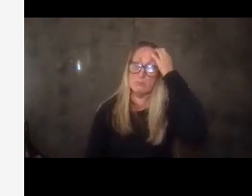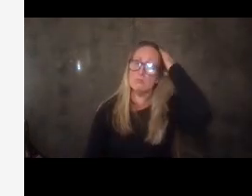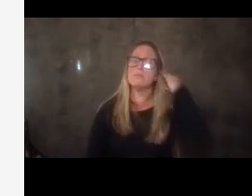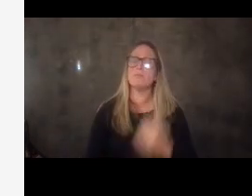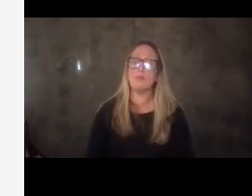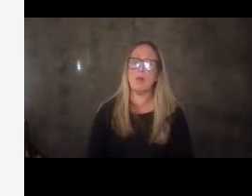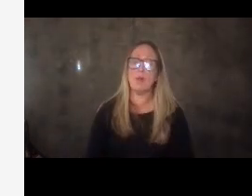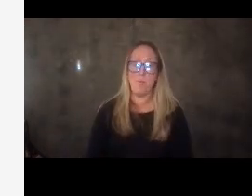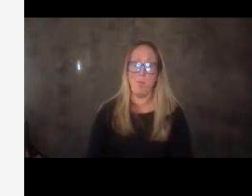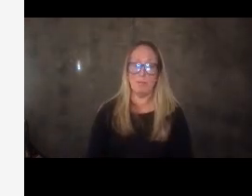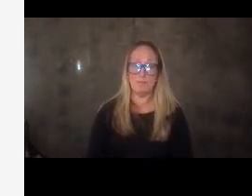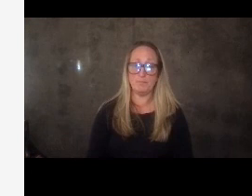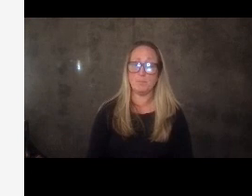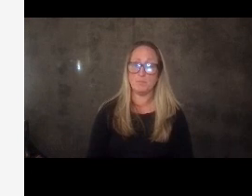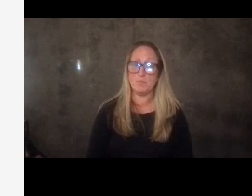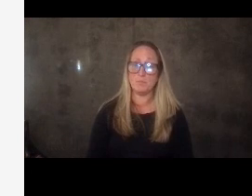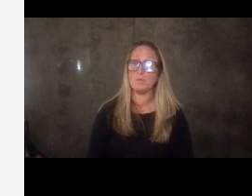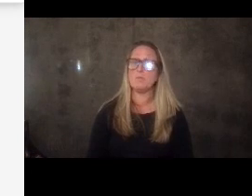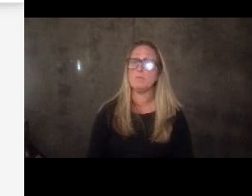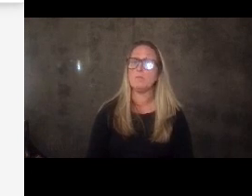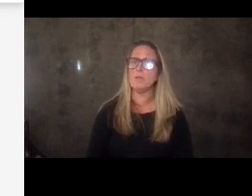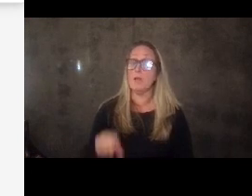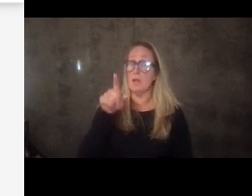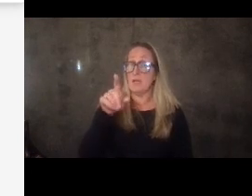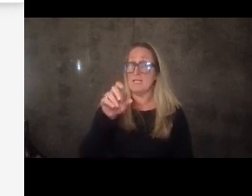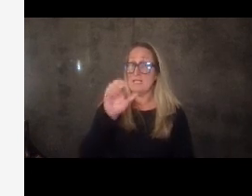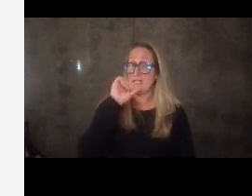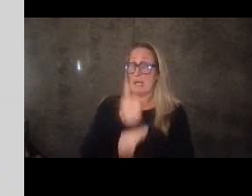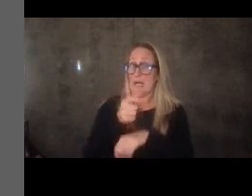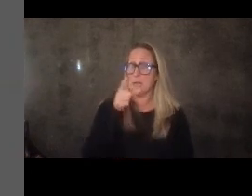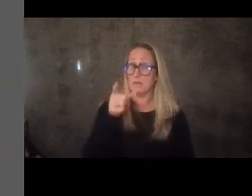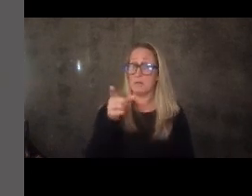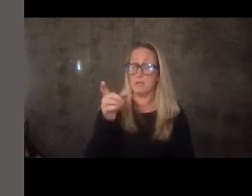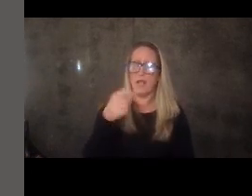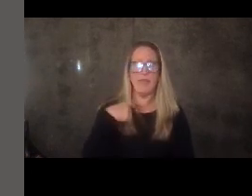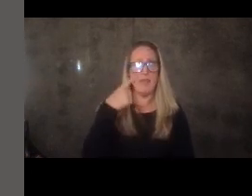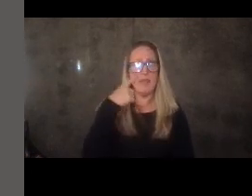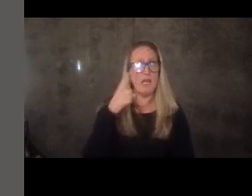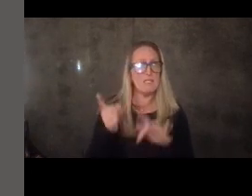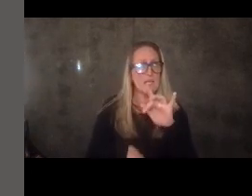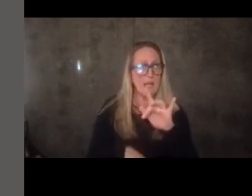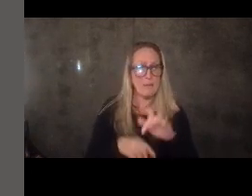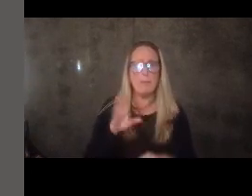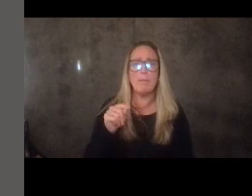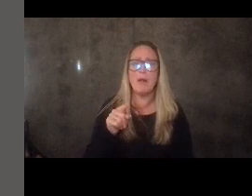And now I do also want to point out in your settings. I kind of think I skipped over it, but there is actually